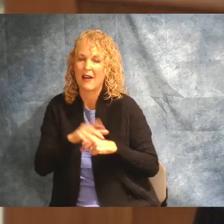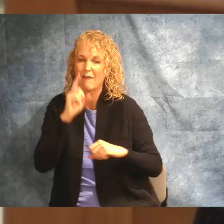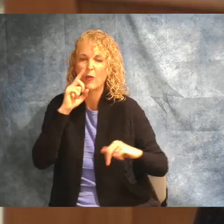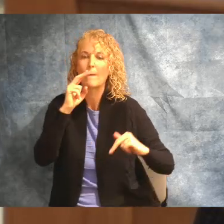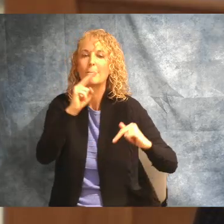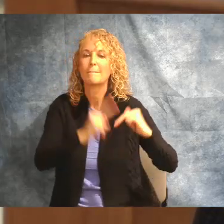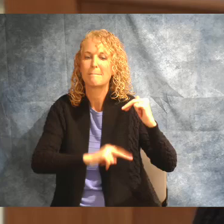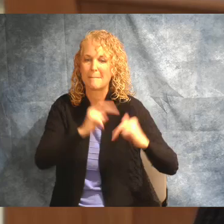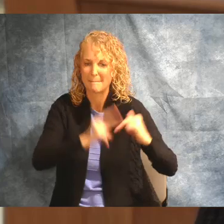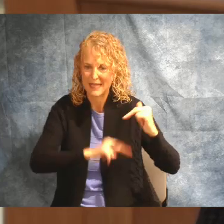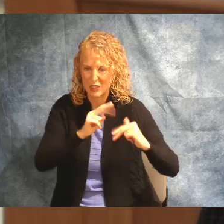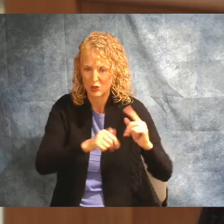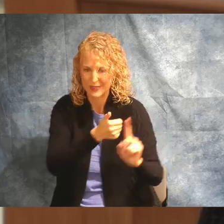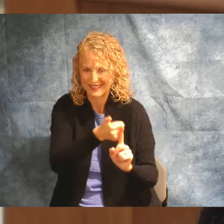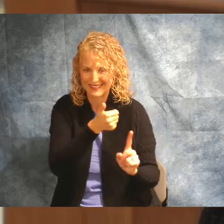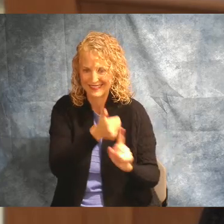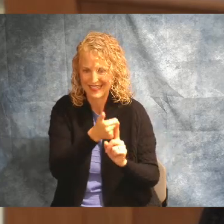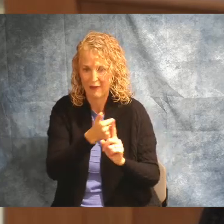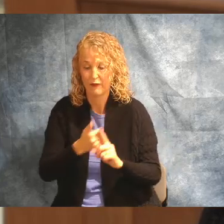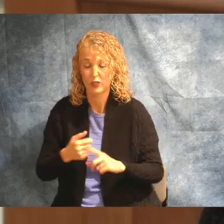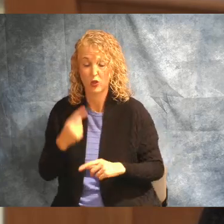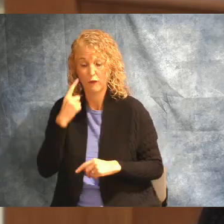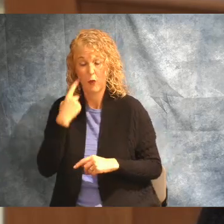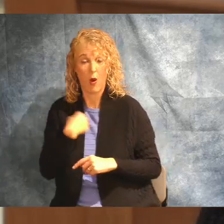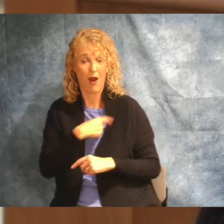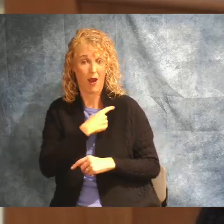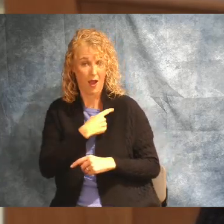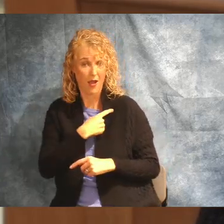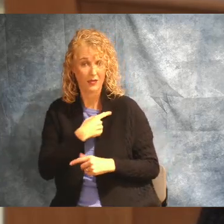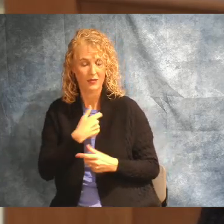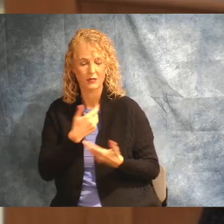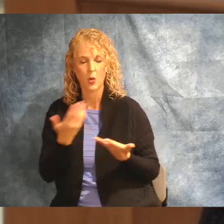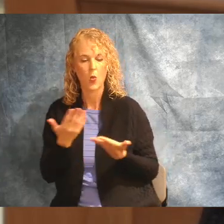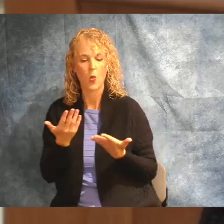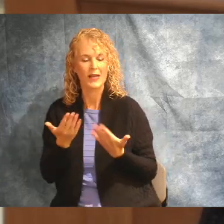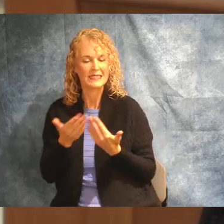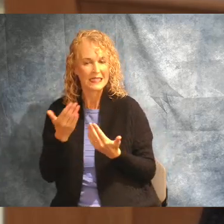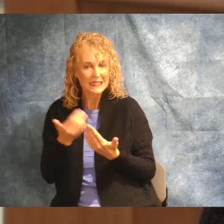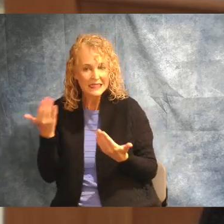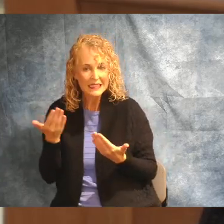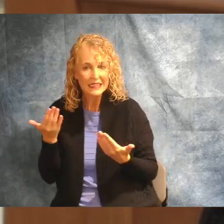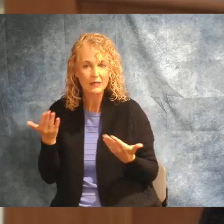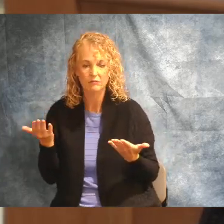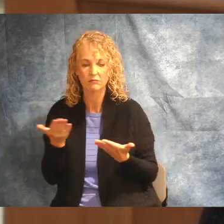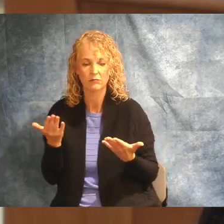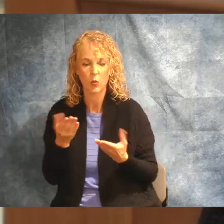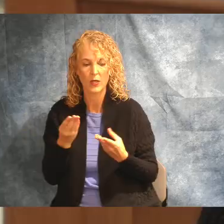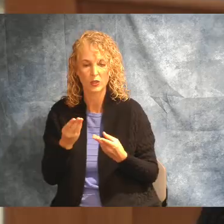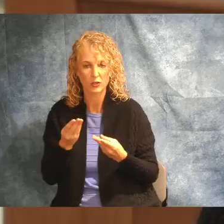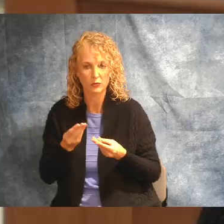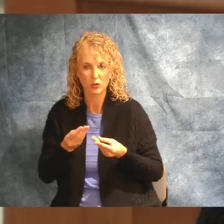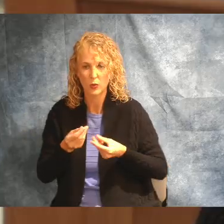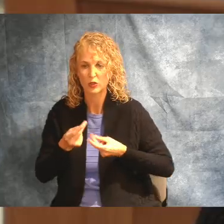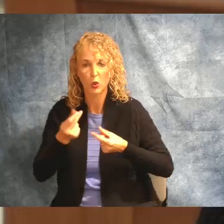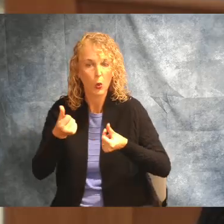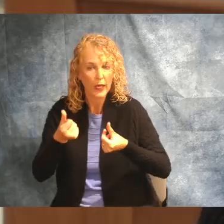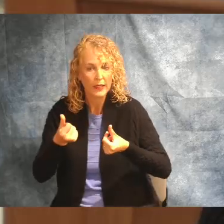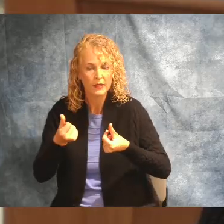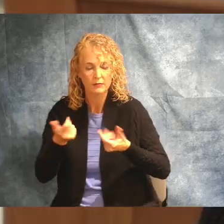just that are easy to get done by the grantee that don't require a great deal of followup. Okay. Does